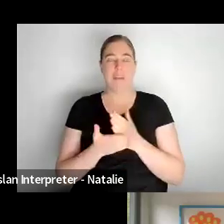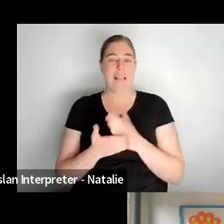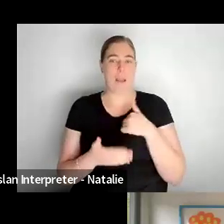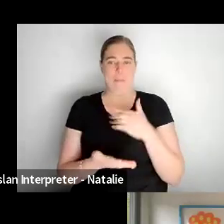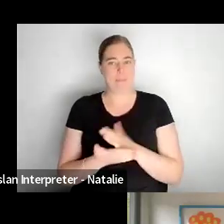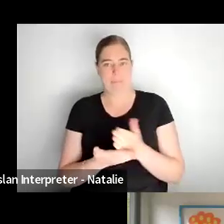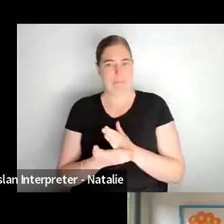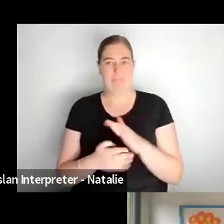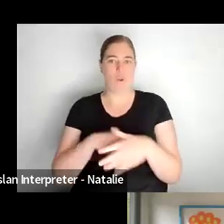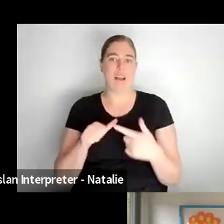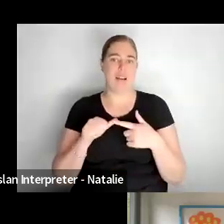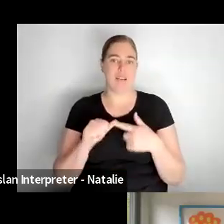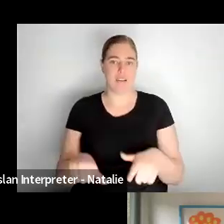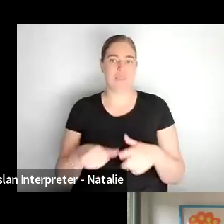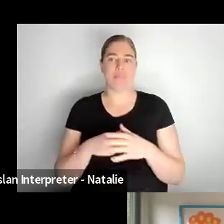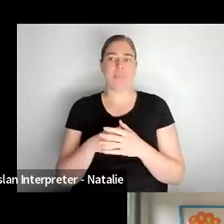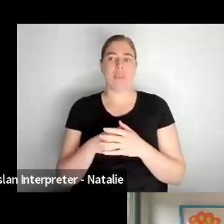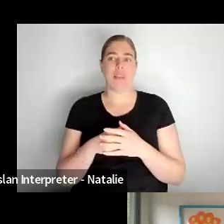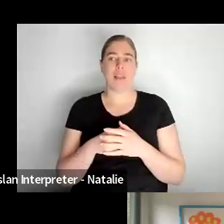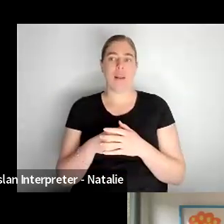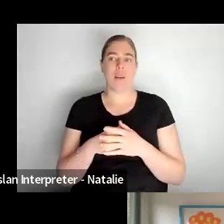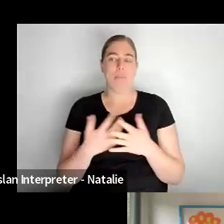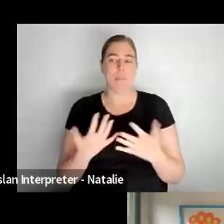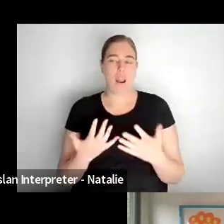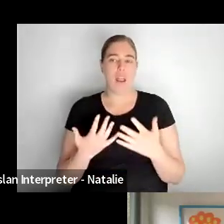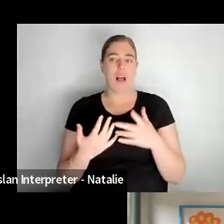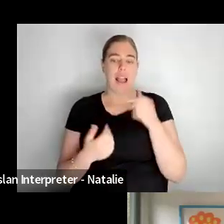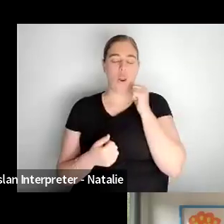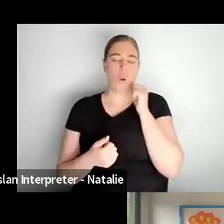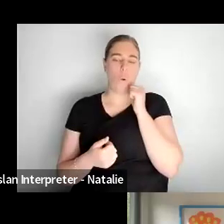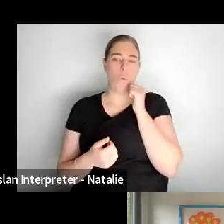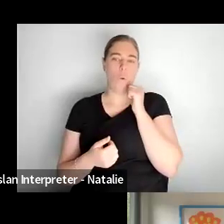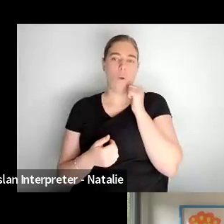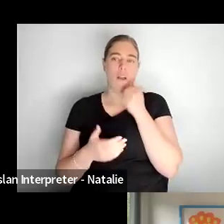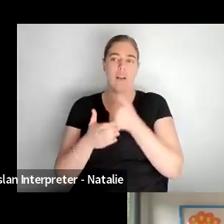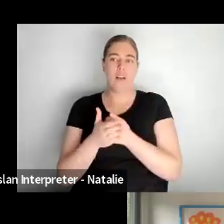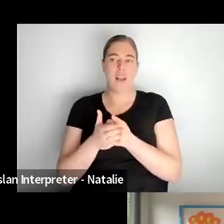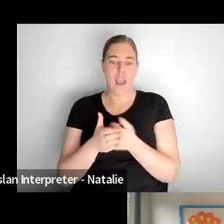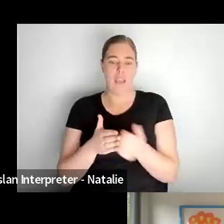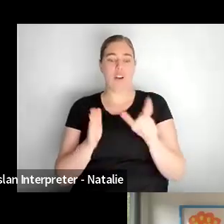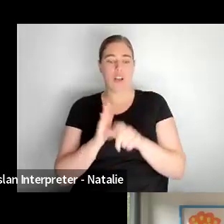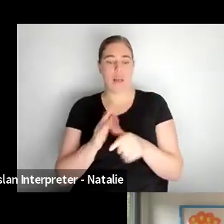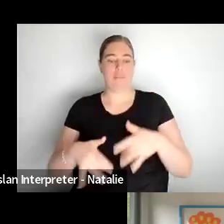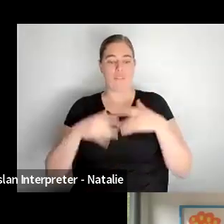that question. But I know that every single time that I feel like I have reviewed everything, then